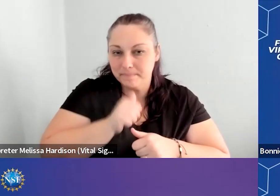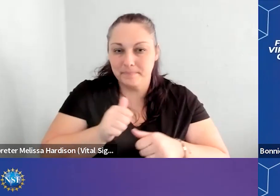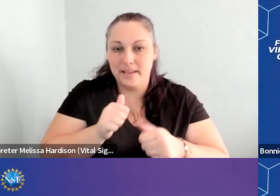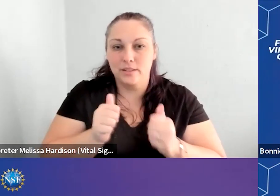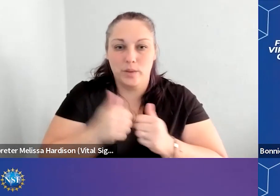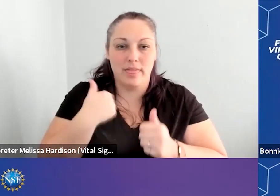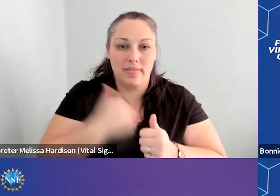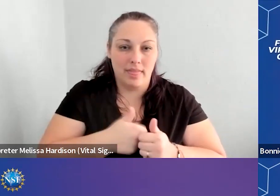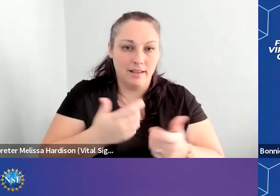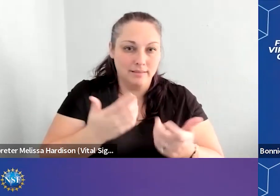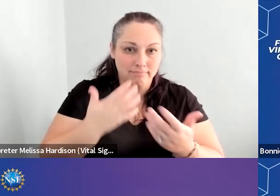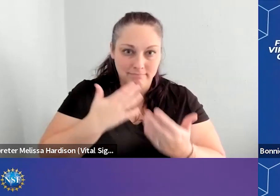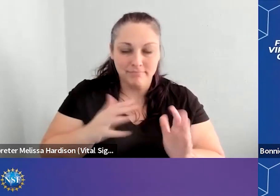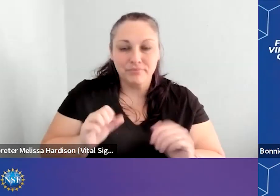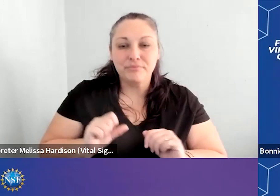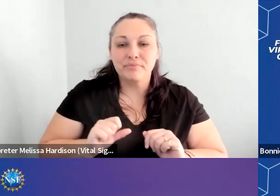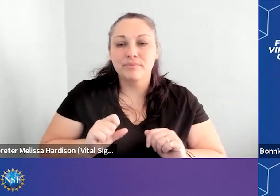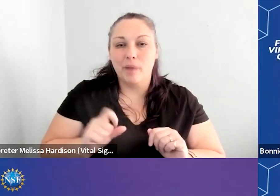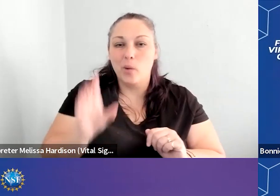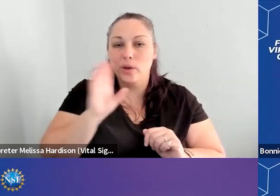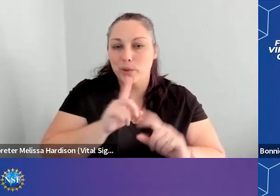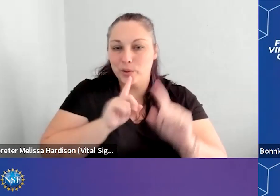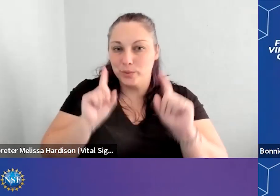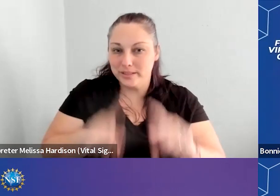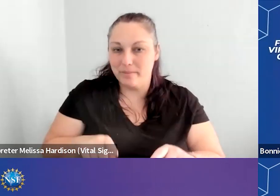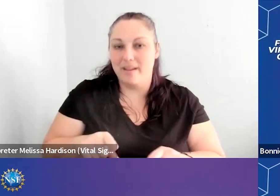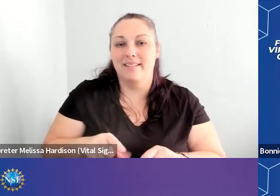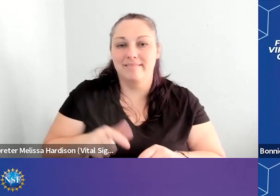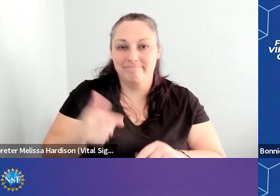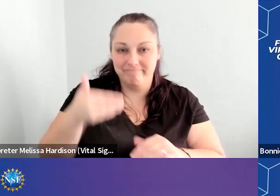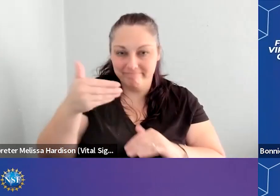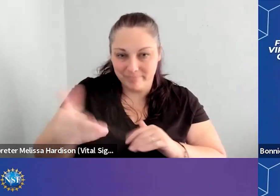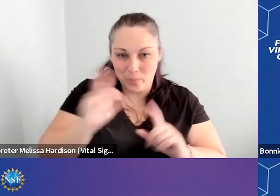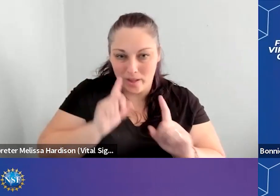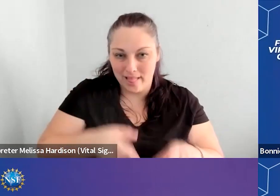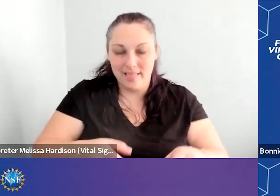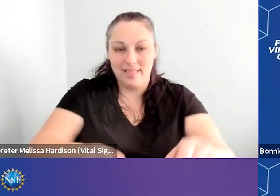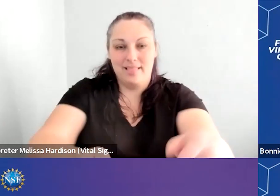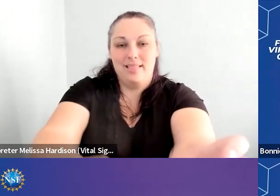But we'll get you a response, definitely. Okay, alright.